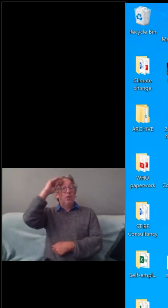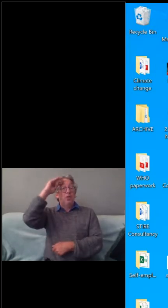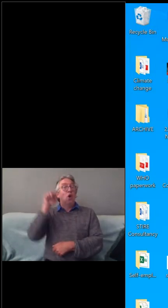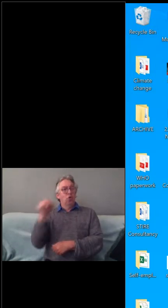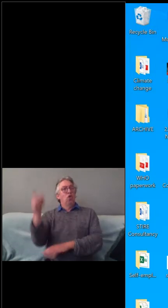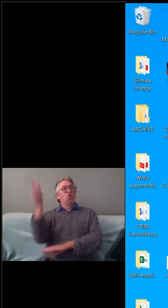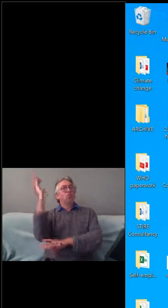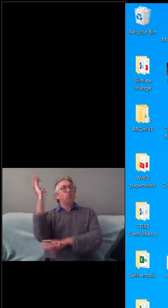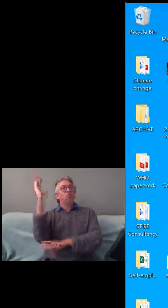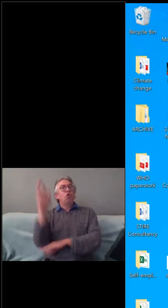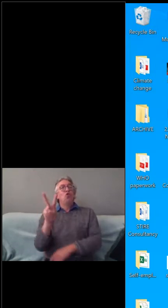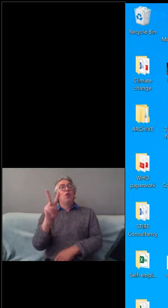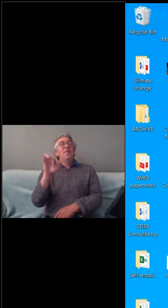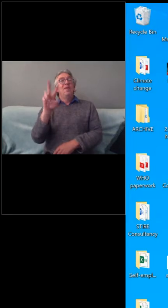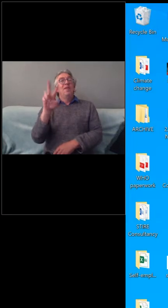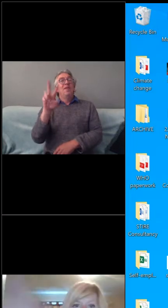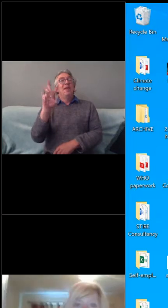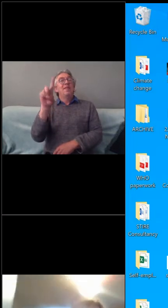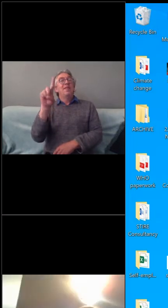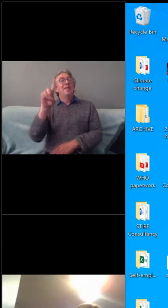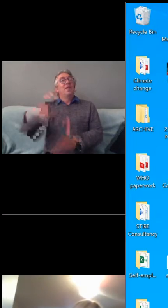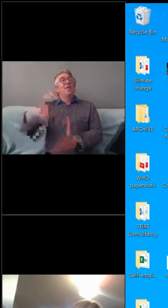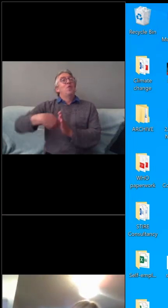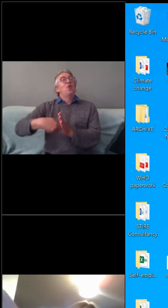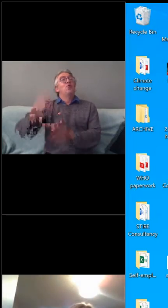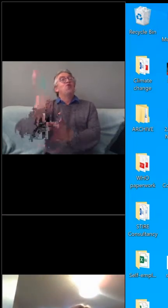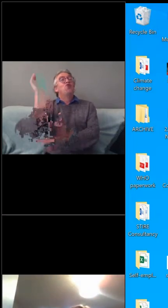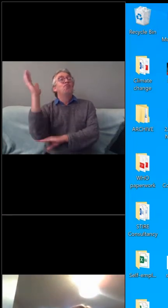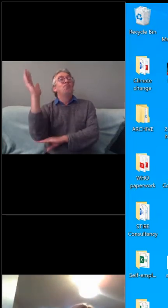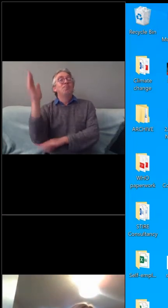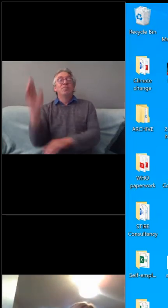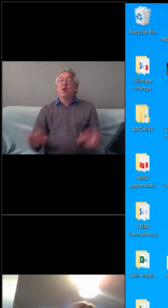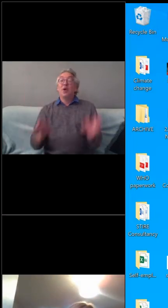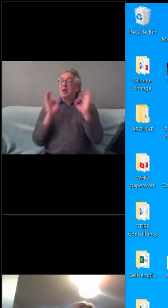Hello, everyone, so, I'll share my screen